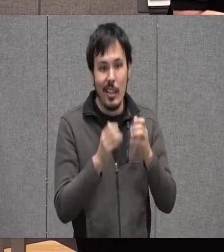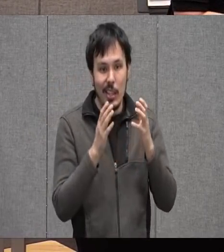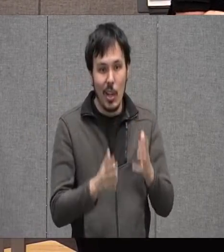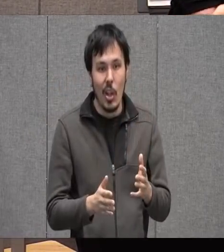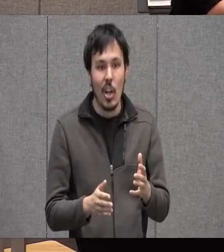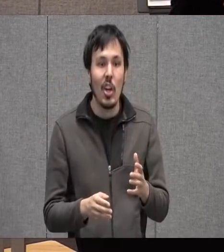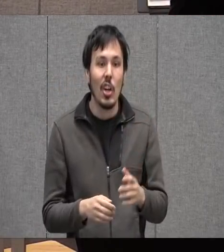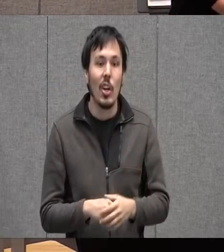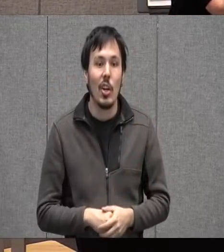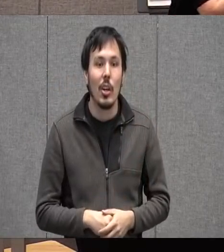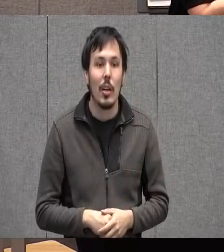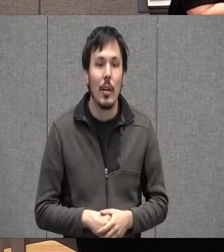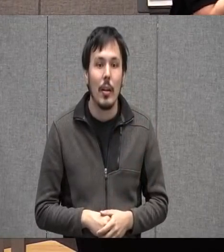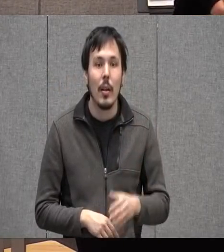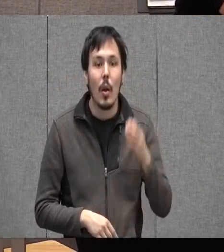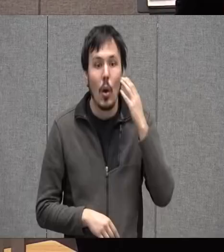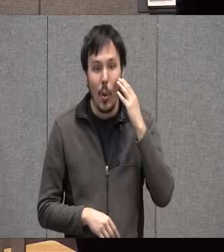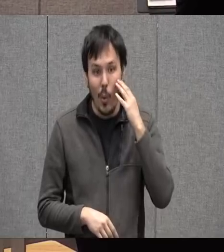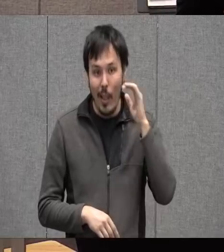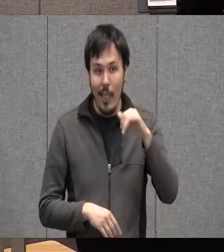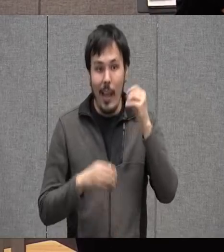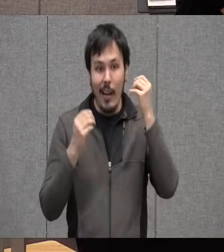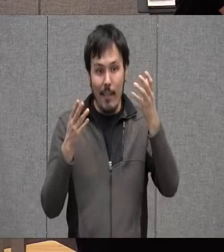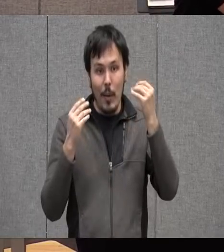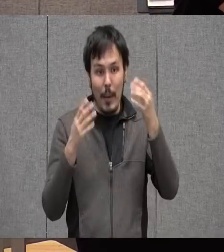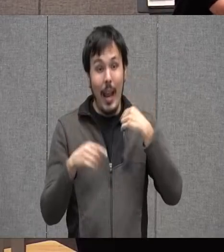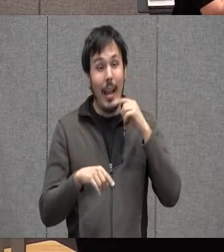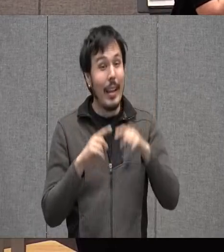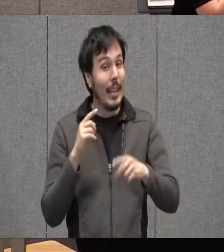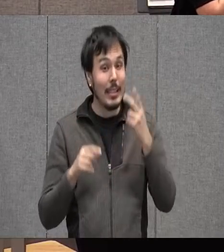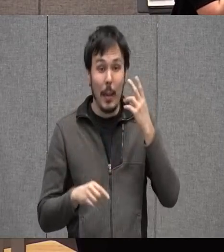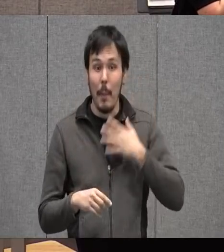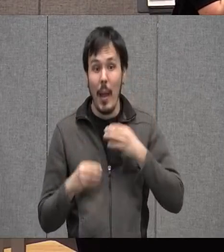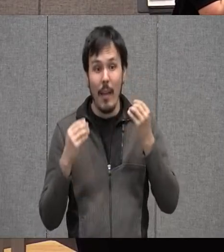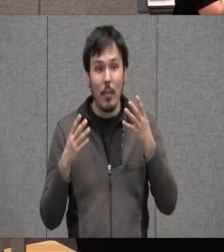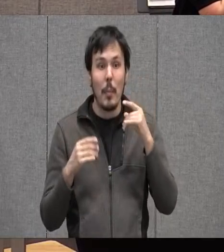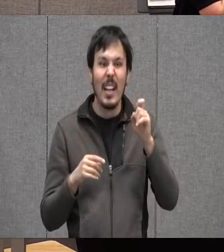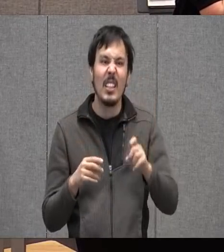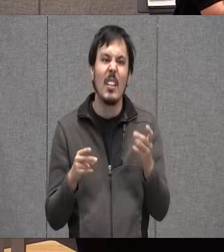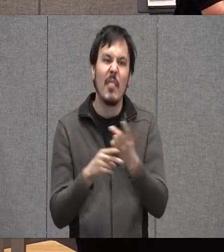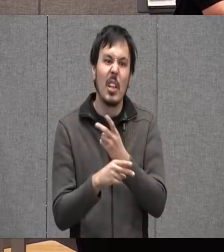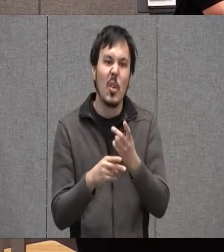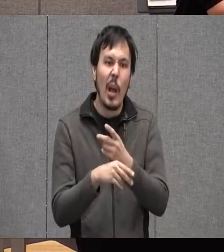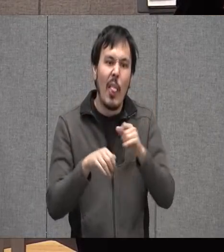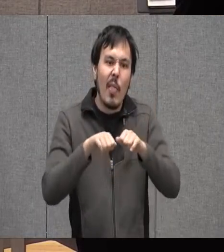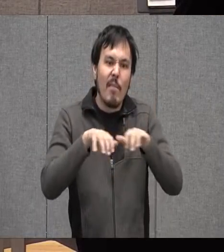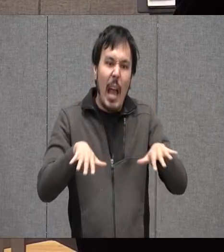So knowing that information, knowing that I can't see my card, I need to figure out the factor that's going to multiply